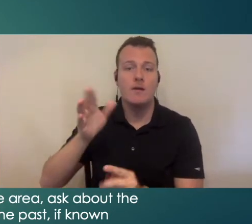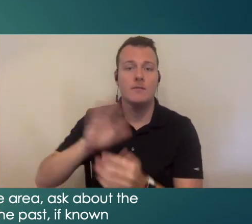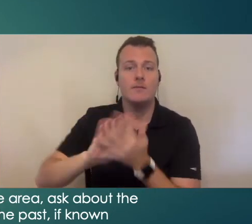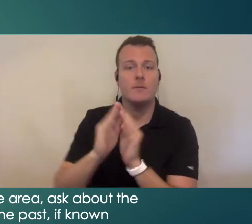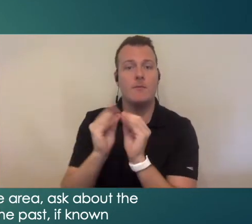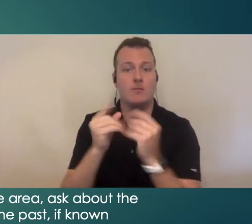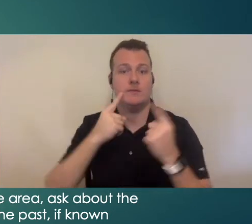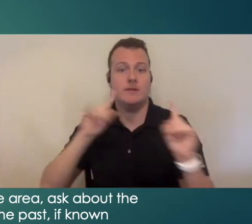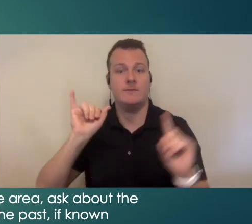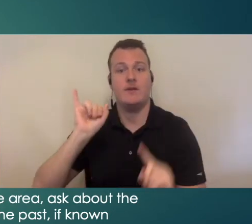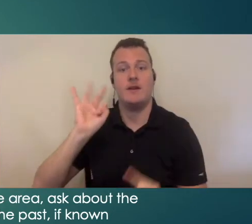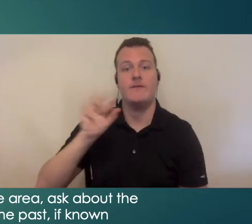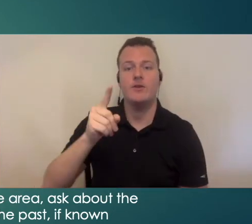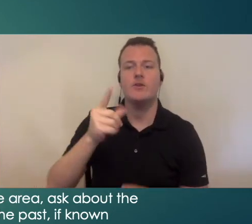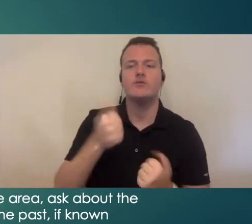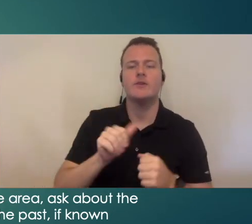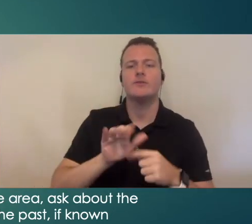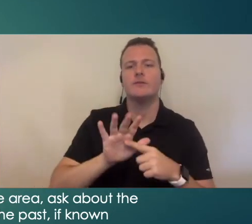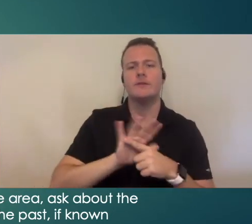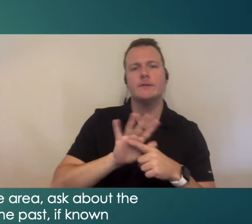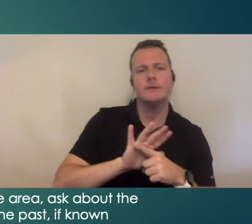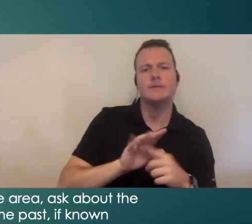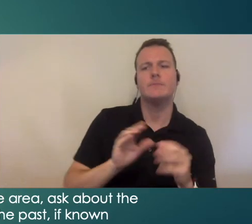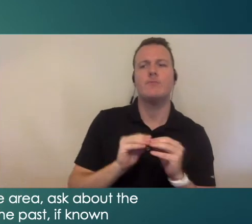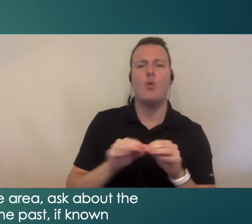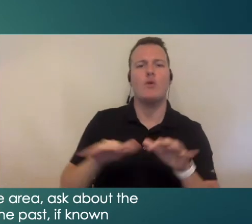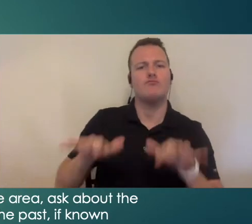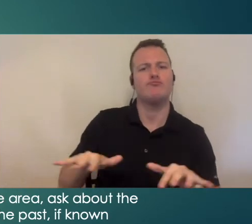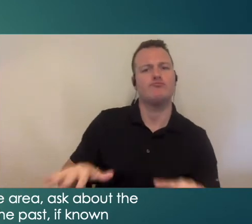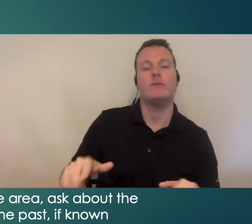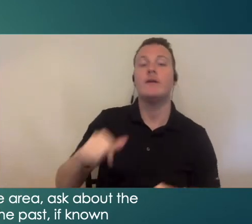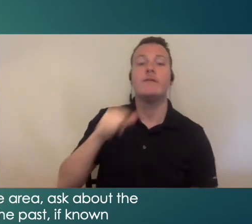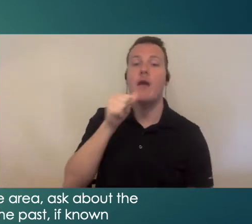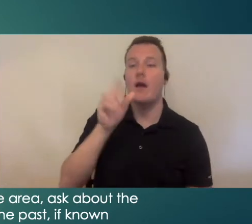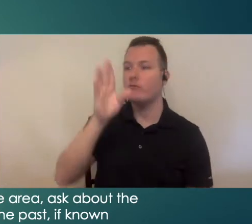subtle approach and getting what you want rather than just blatantly asking